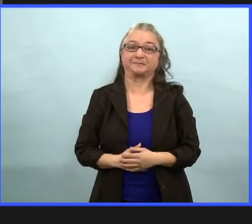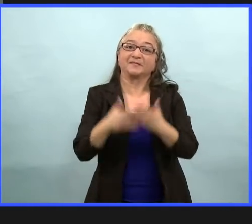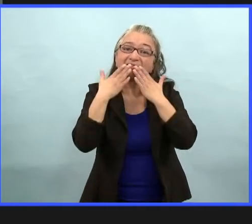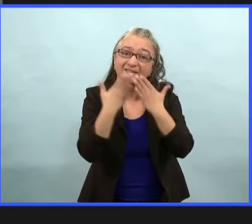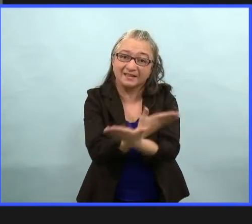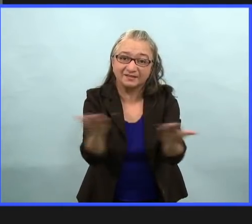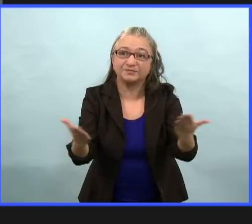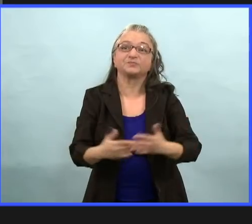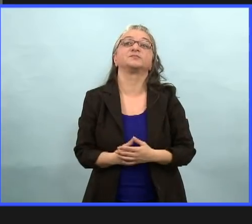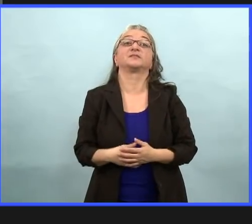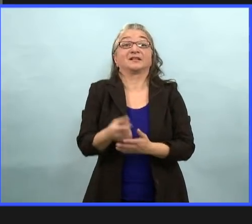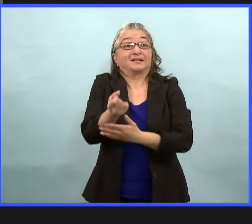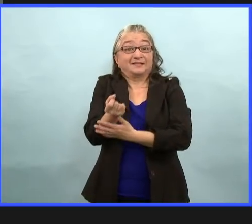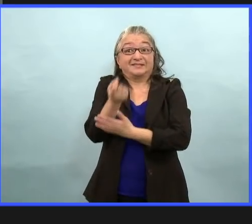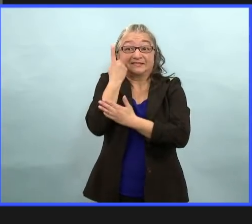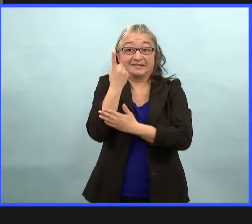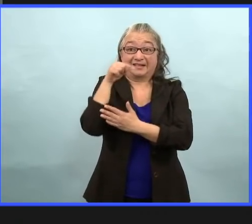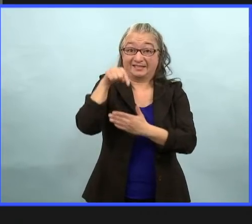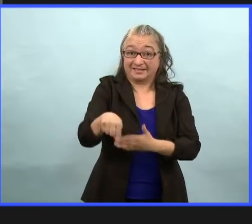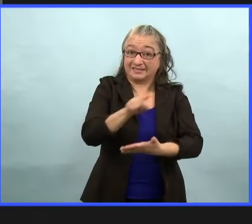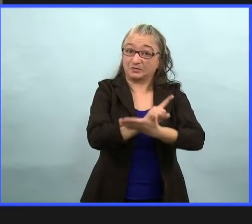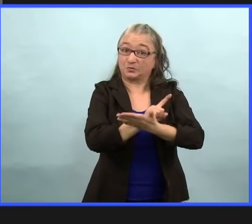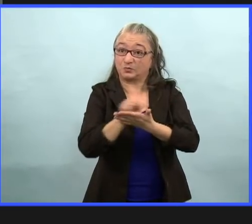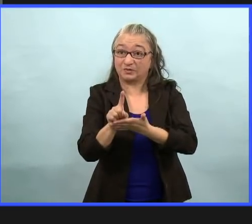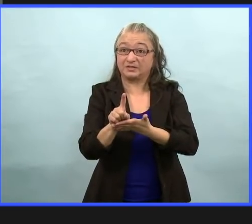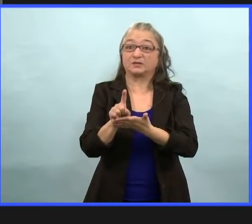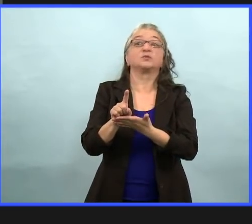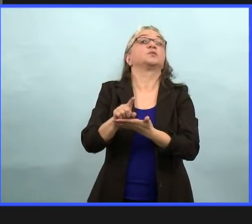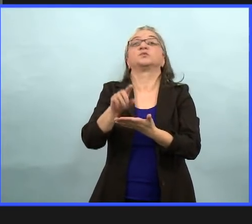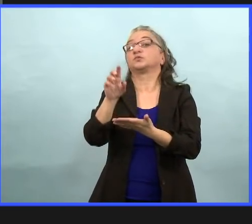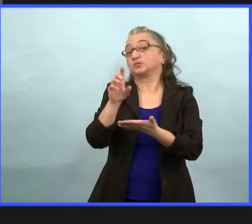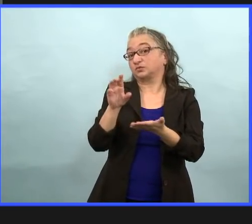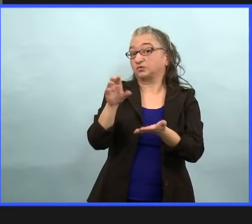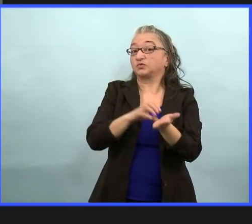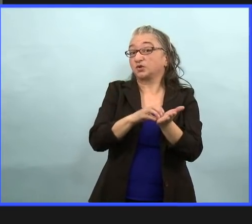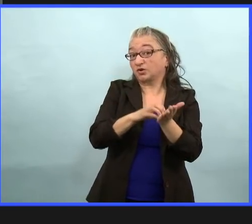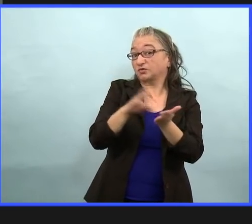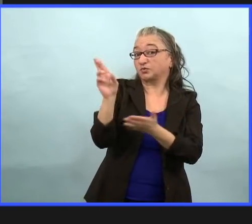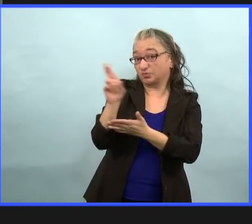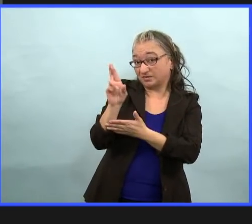doctors appreciation week in manitoba resident doctors provide so much of the critical care